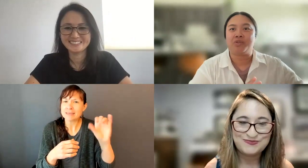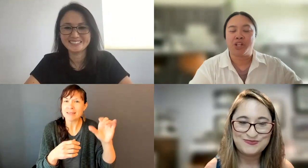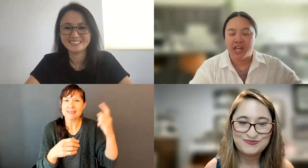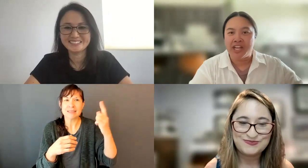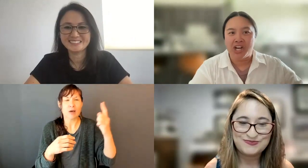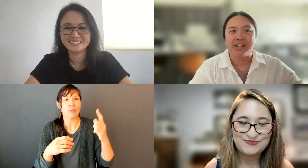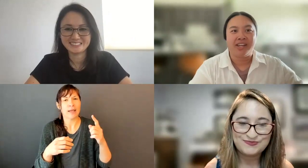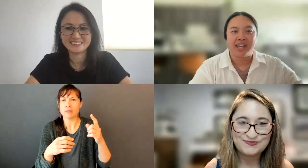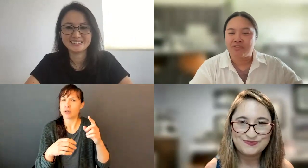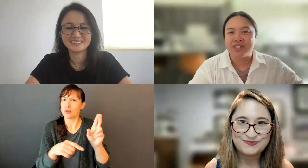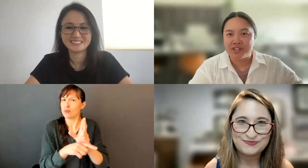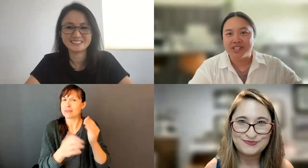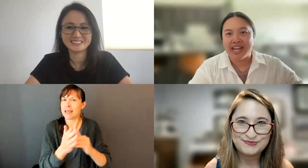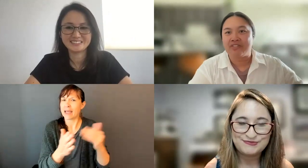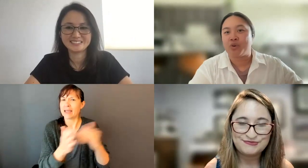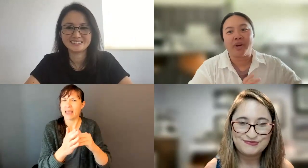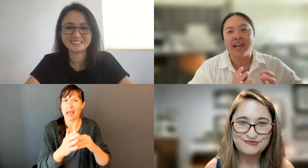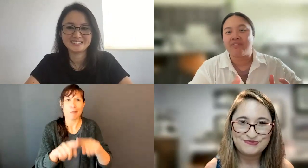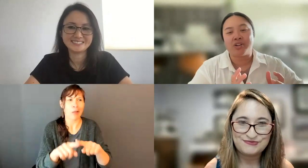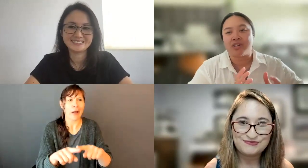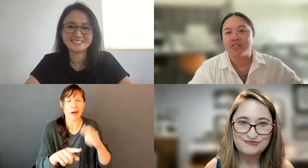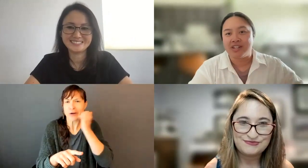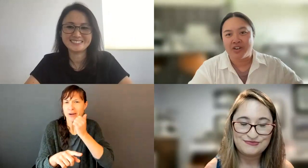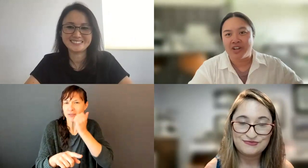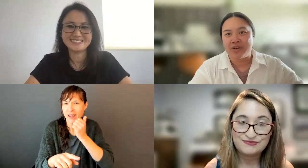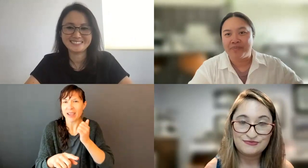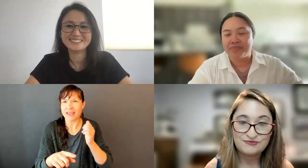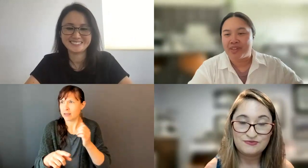that you can rely on every single day for whatever scenario.